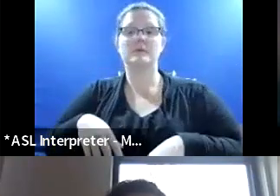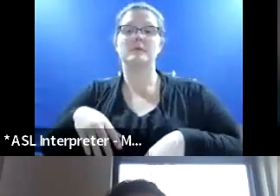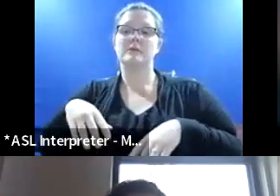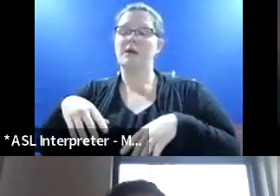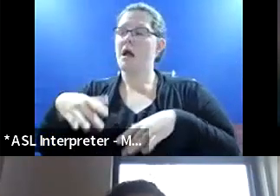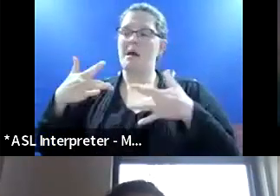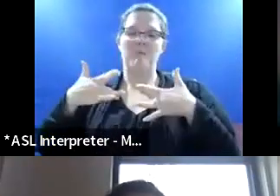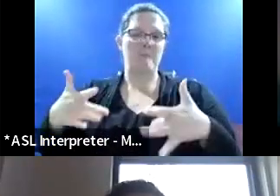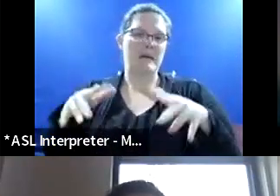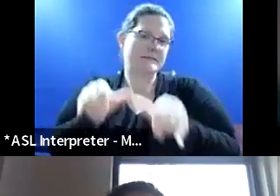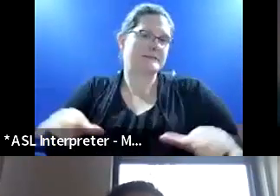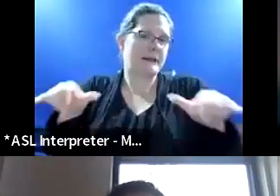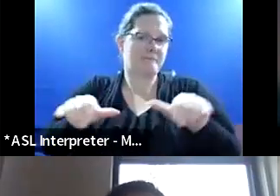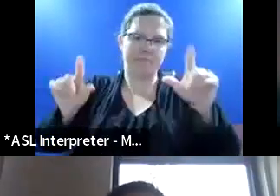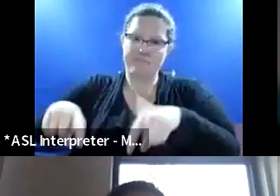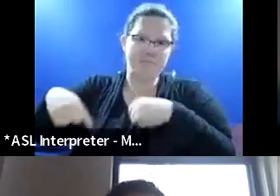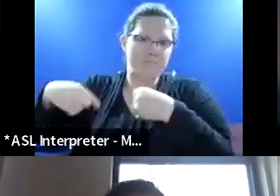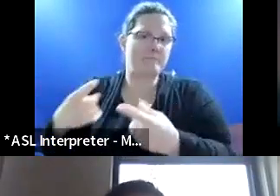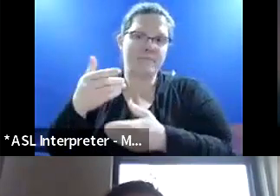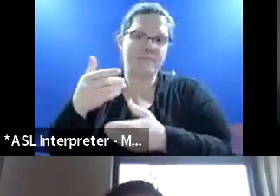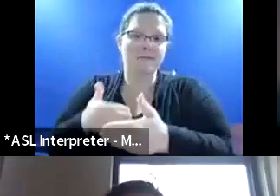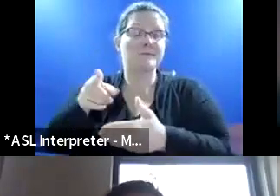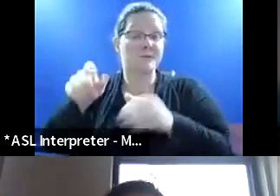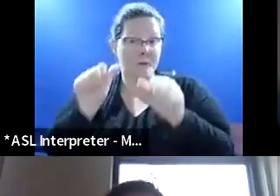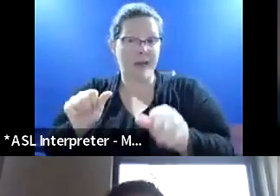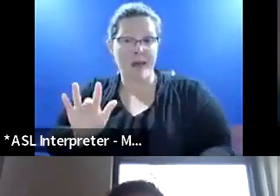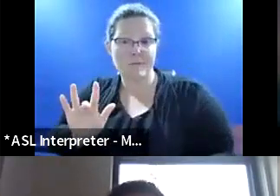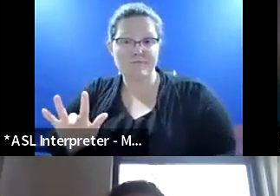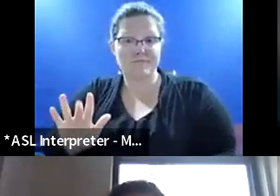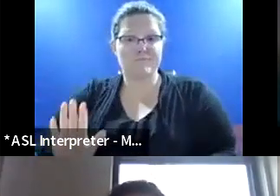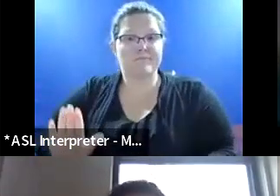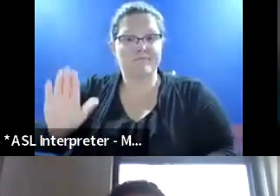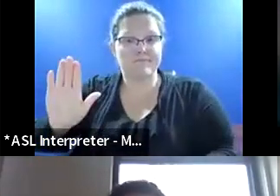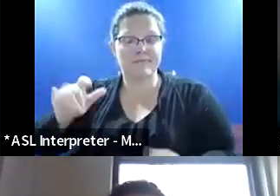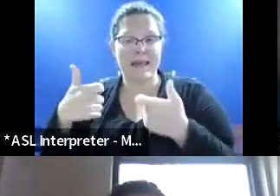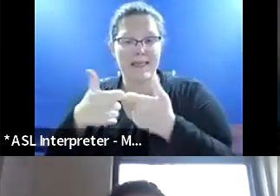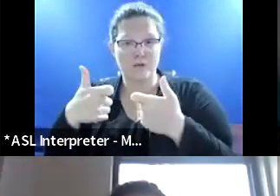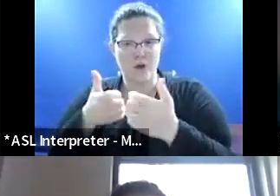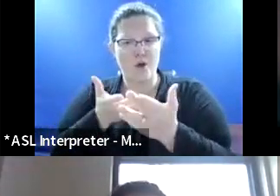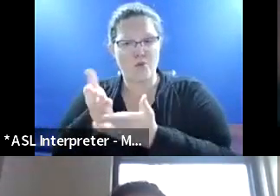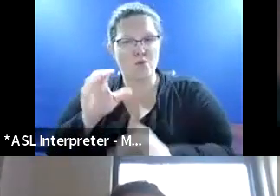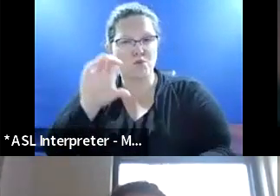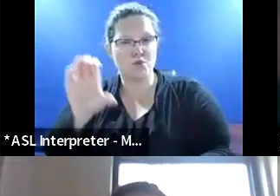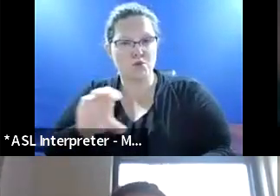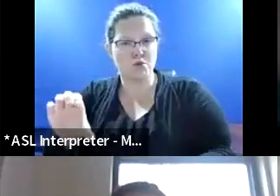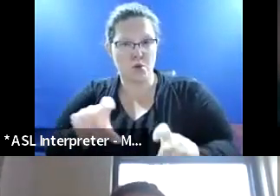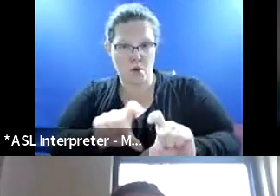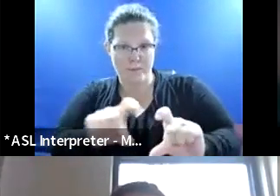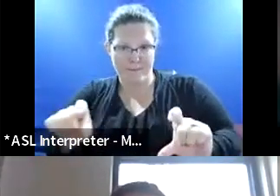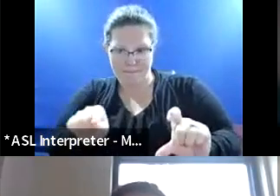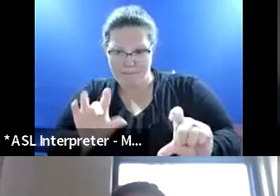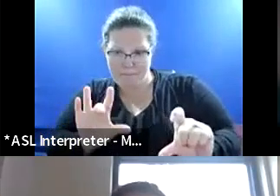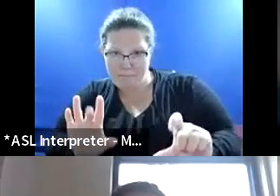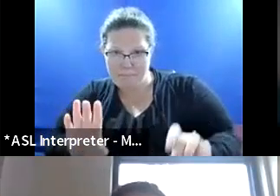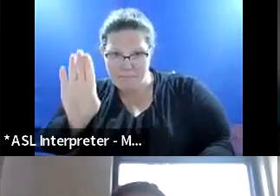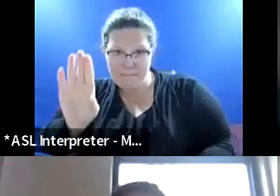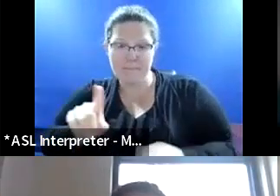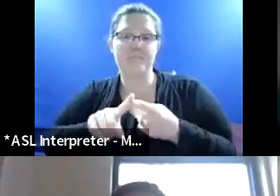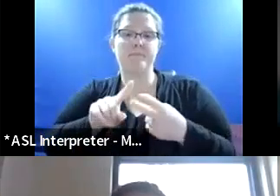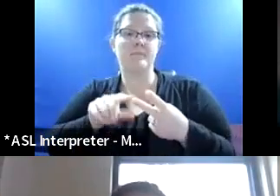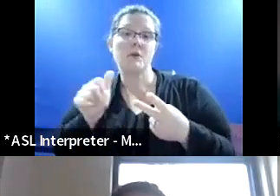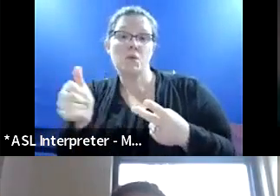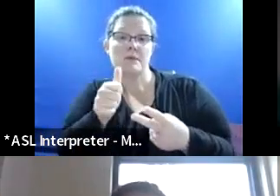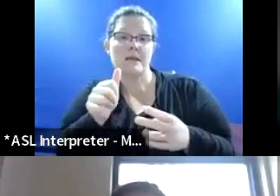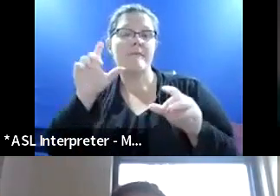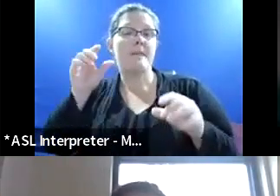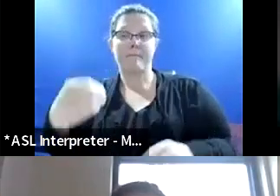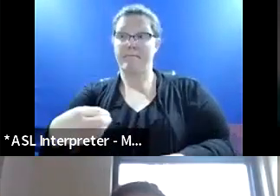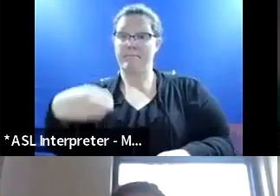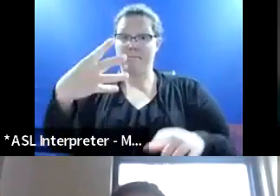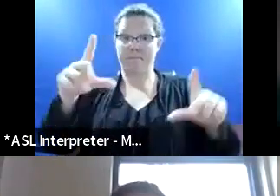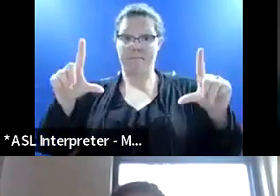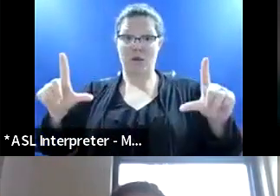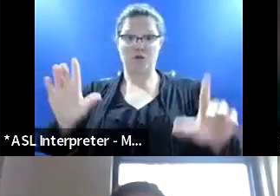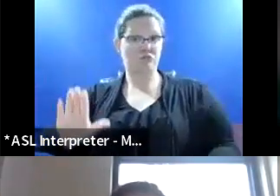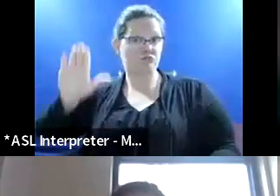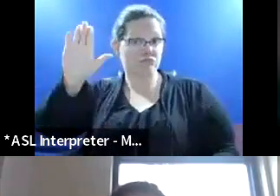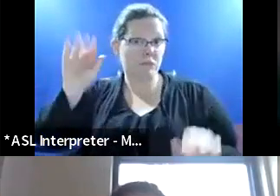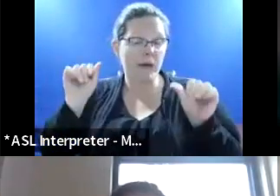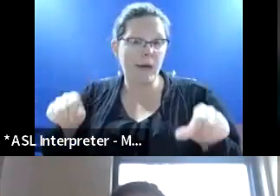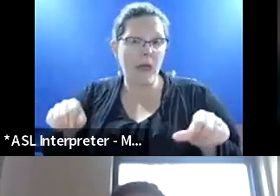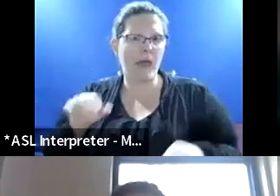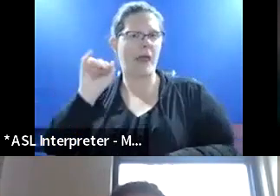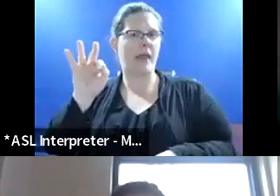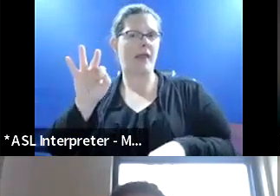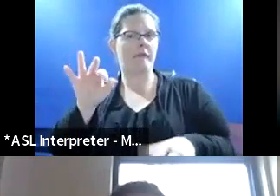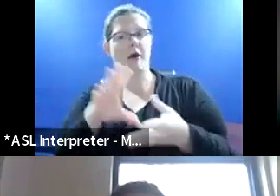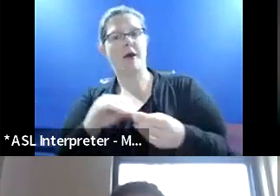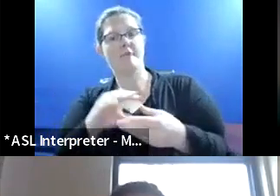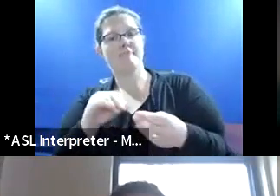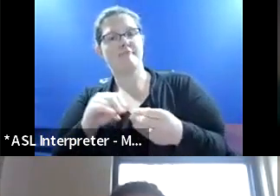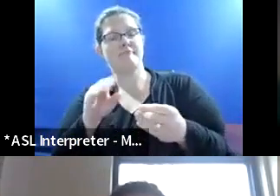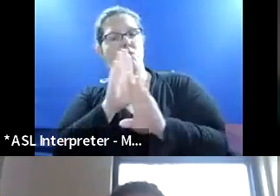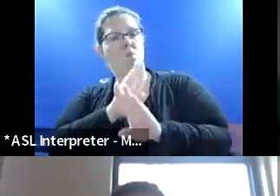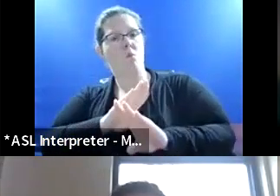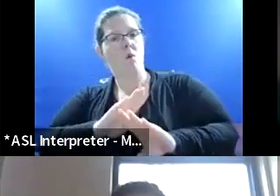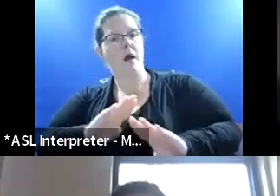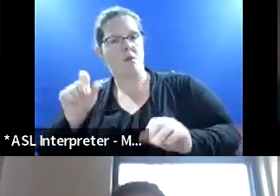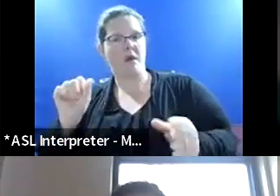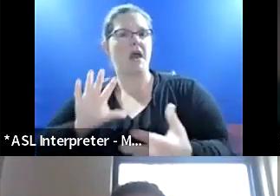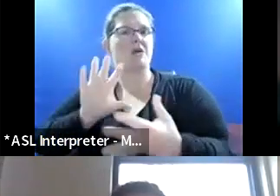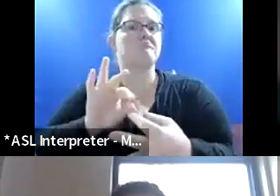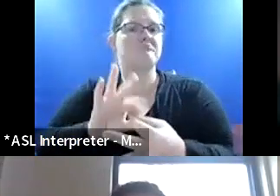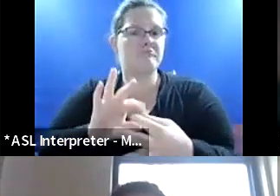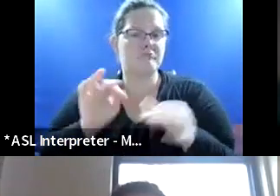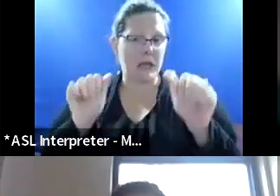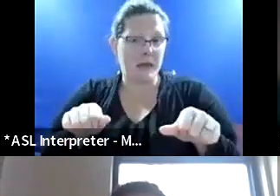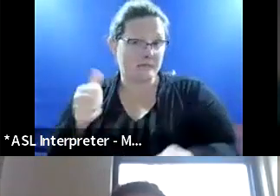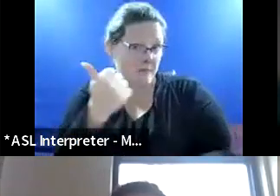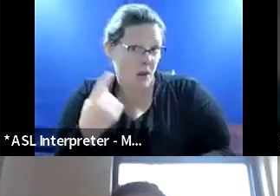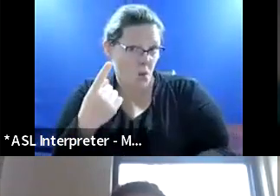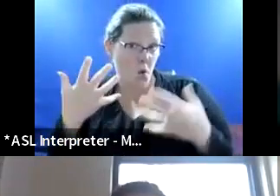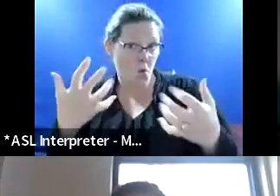SO FOR TODAY'S CALL, WE ARE CONTINUING THE DISCUSSION AROUND TRANSITION. AND TODAY, WE'RE GOING TO BE DISCUSSING TRANSITION FROM INCARCERATION.